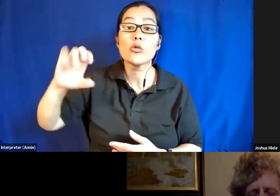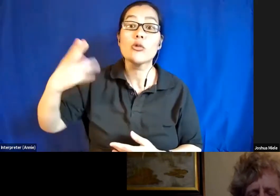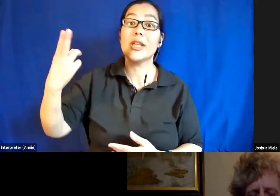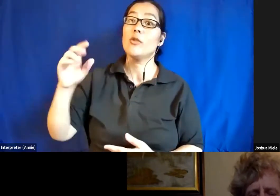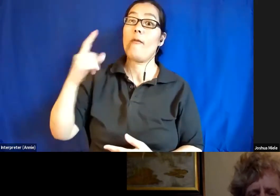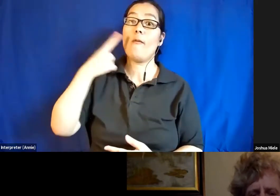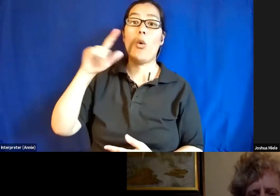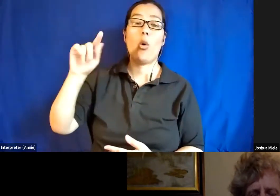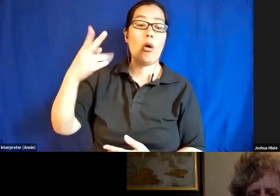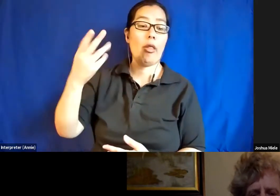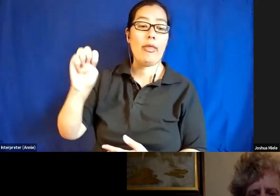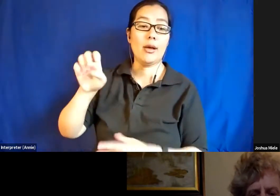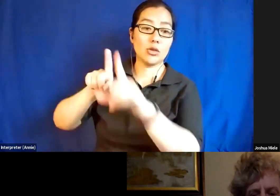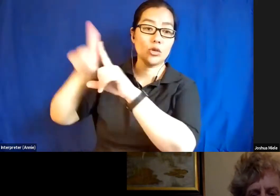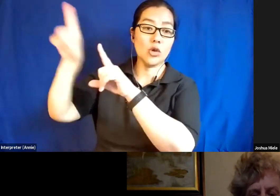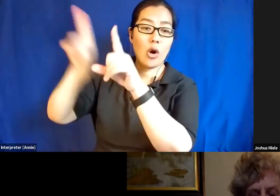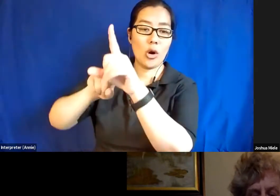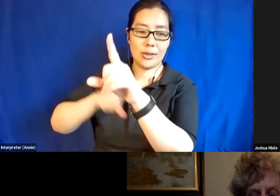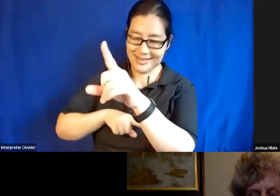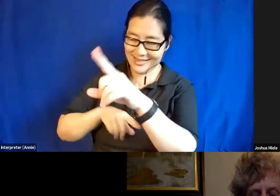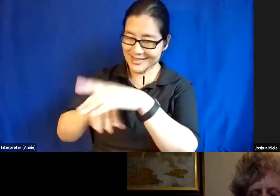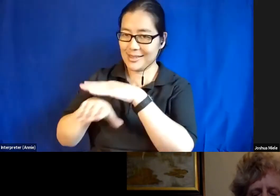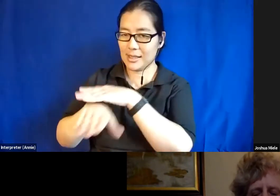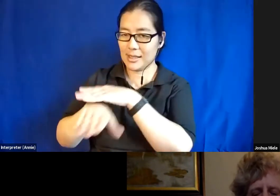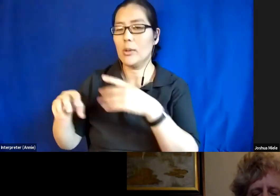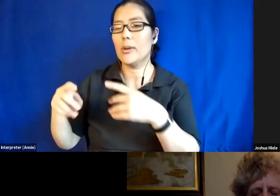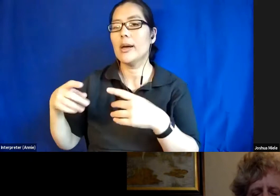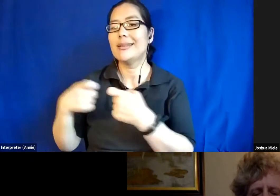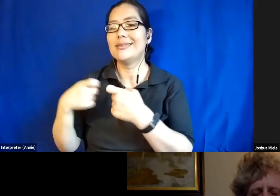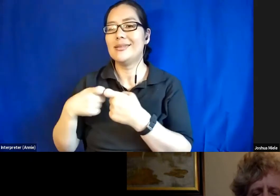ebook on astronomy. Ed, you want to introduce